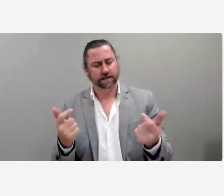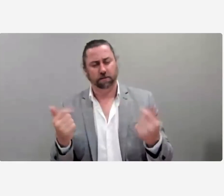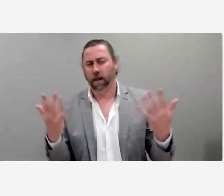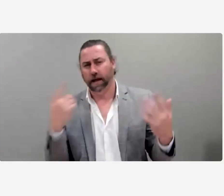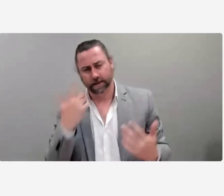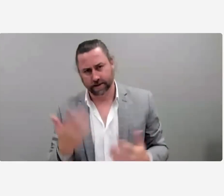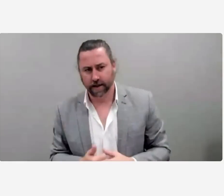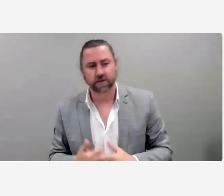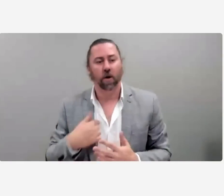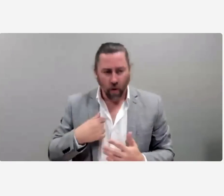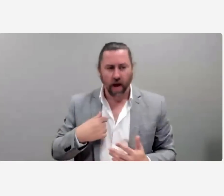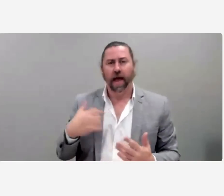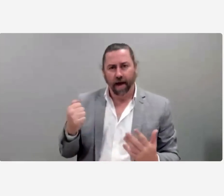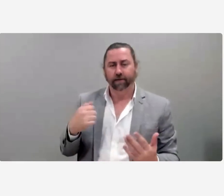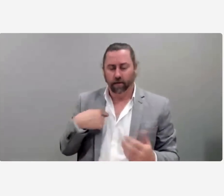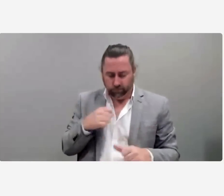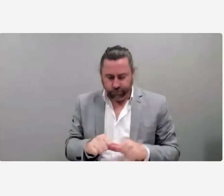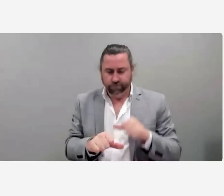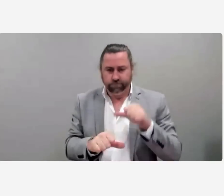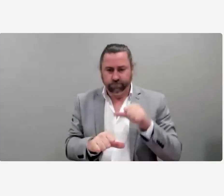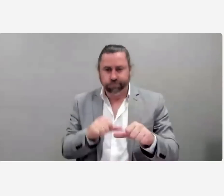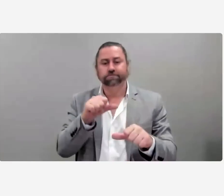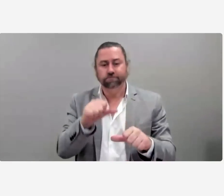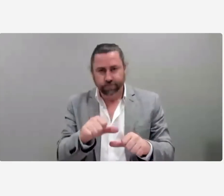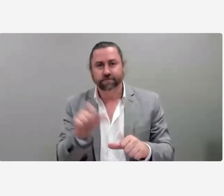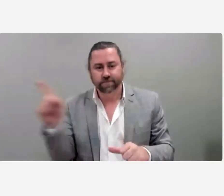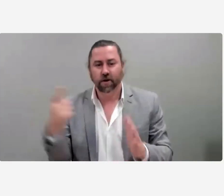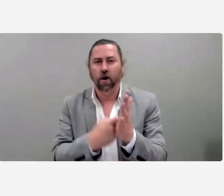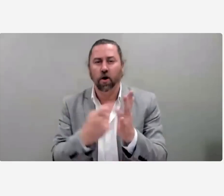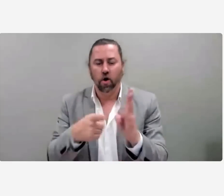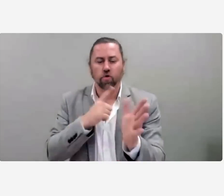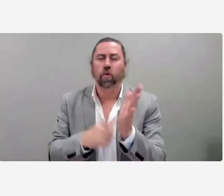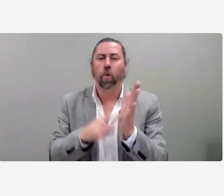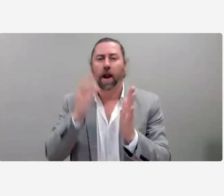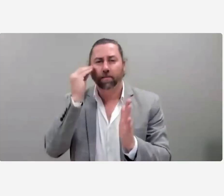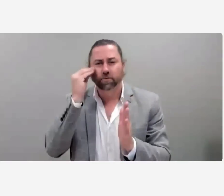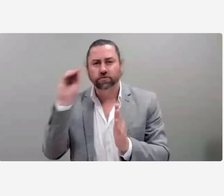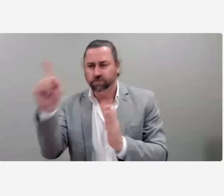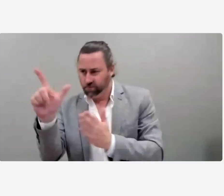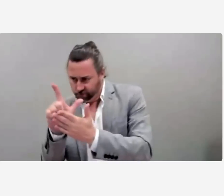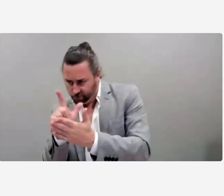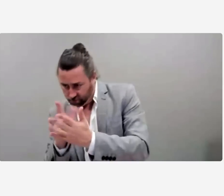take years we have taken the initial steps by passing the Royal Commission Response Act. The Government has introduced a second piece